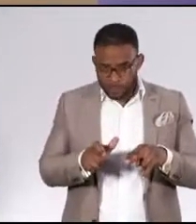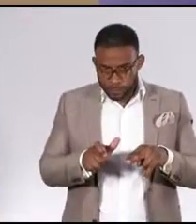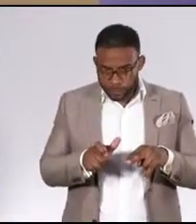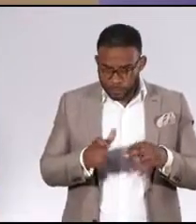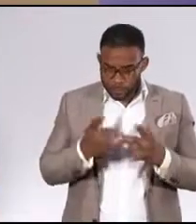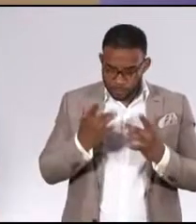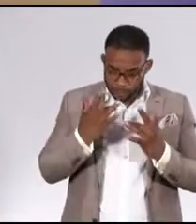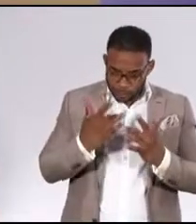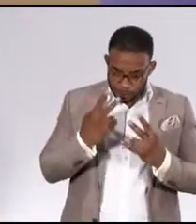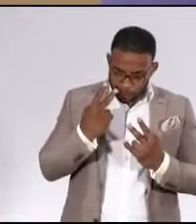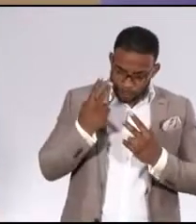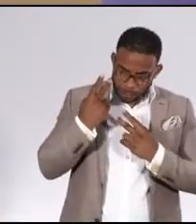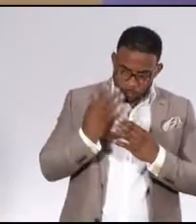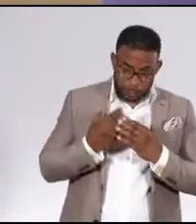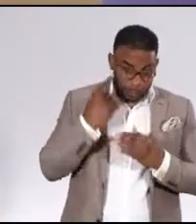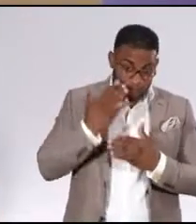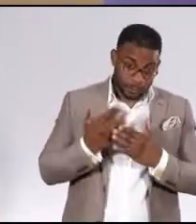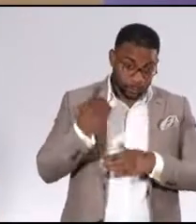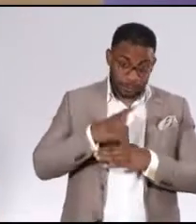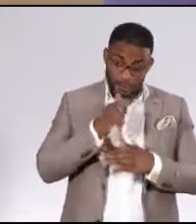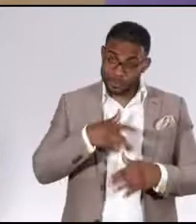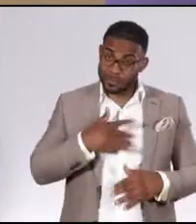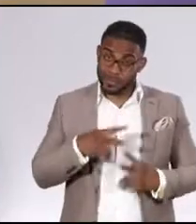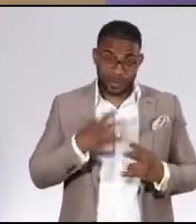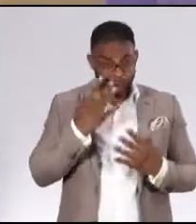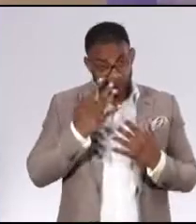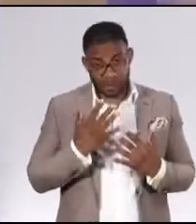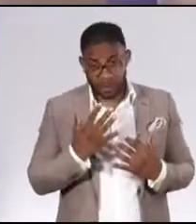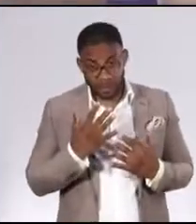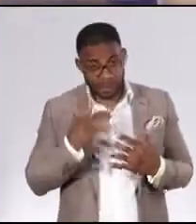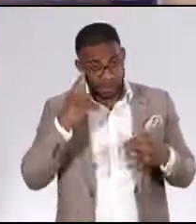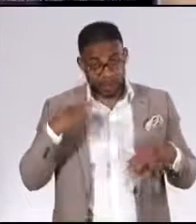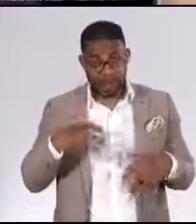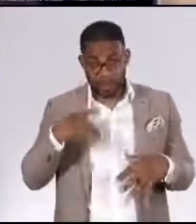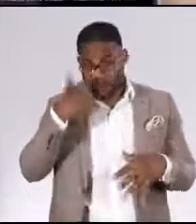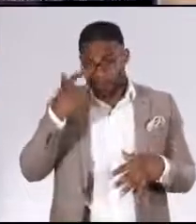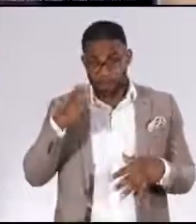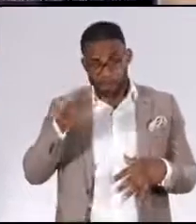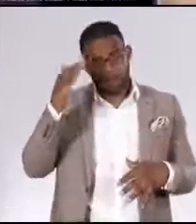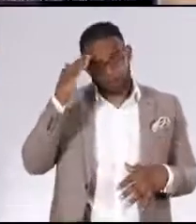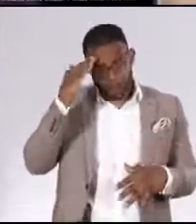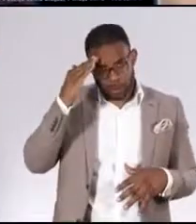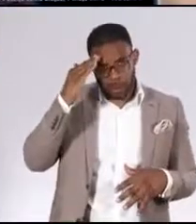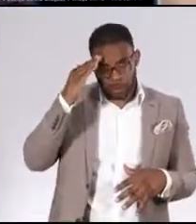and For some days, you will feel very sad and shocked because you know it will get worse.